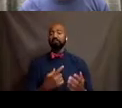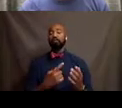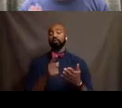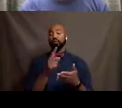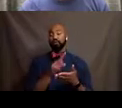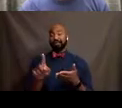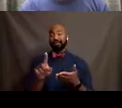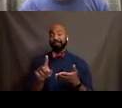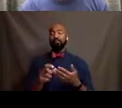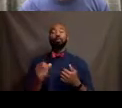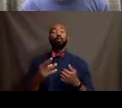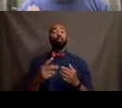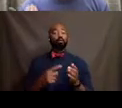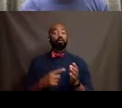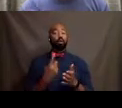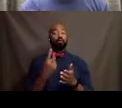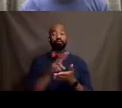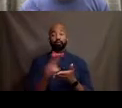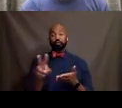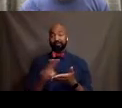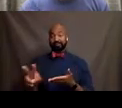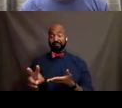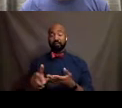So once you give yourself that injection, there's no reversal agent,